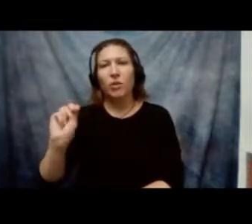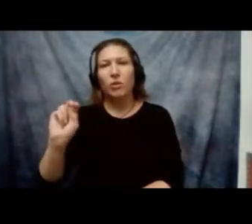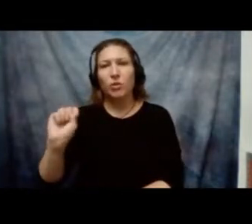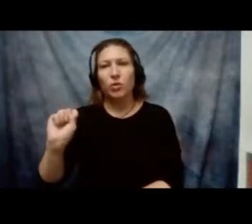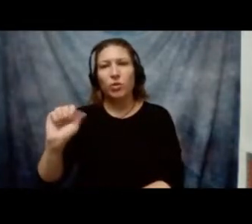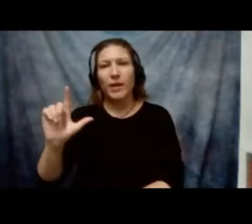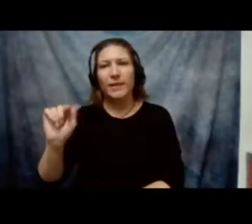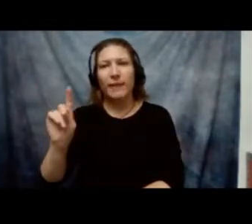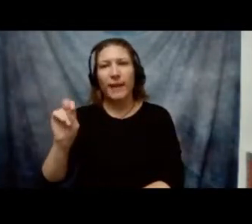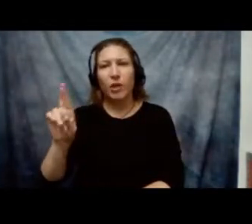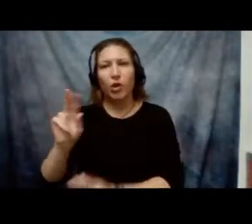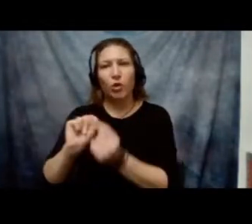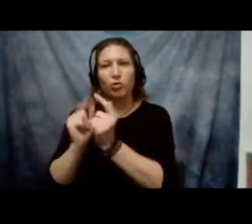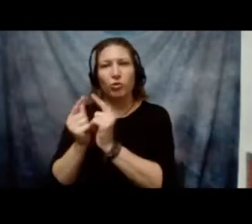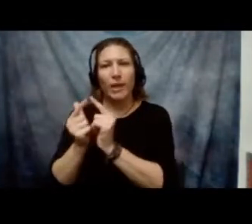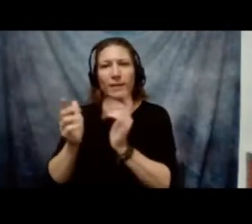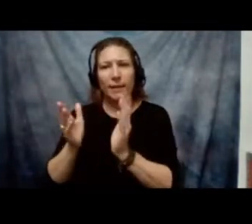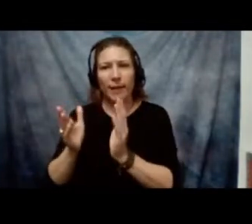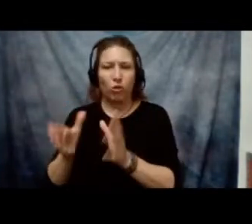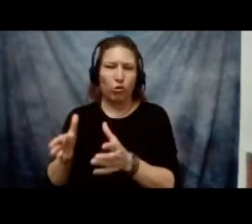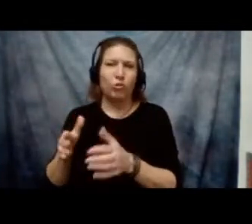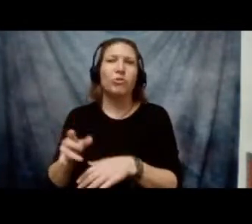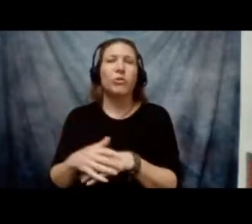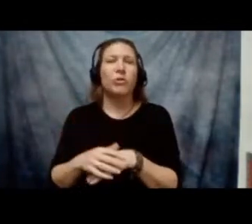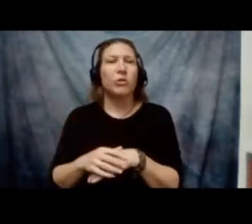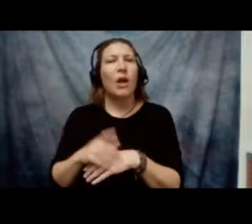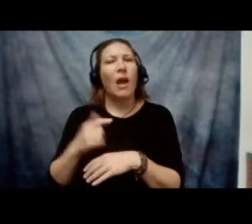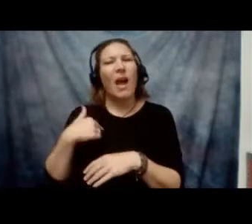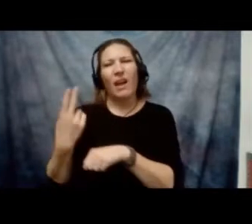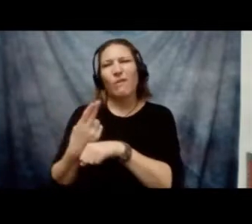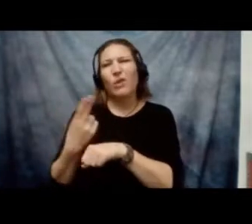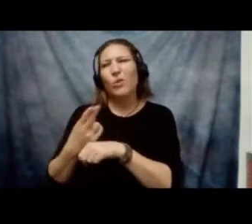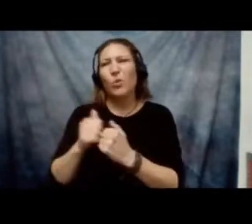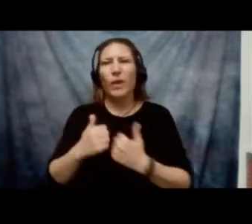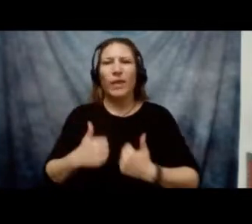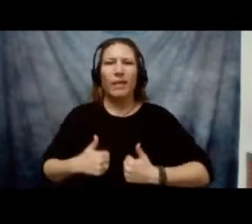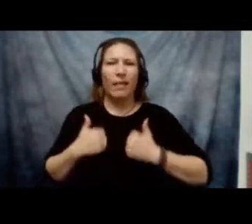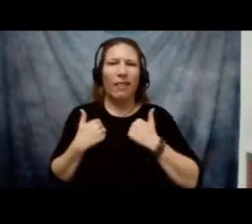live presentations when i've done conferences in the past or i've done training classes in the past